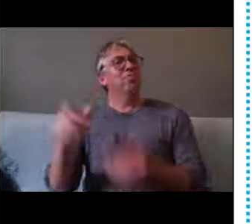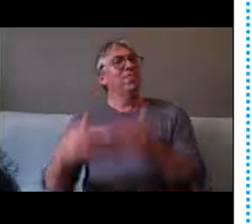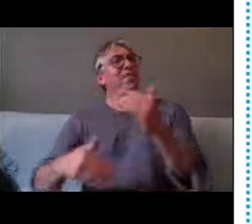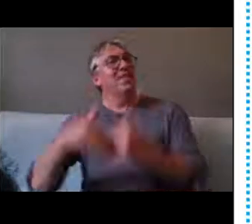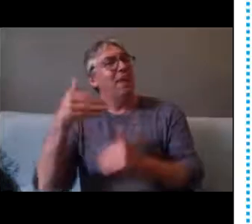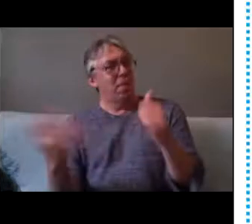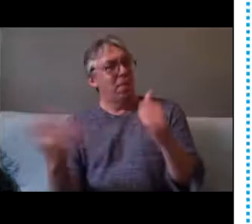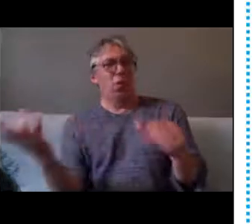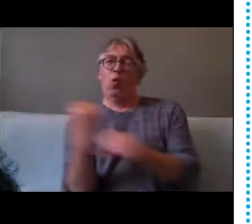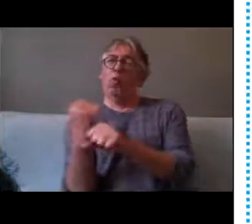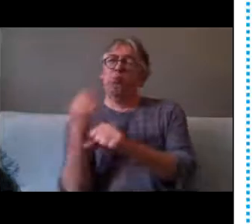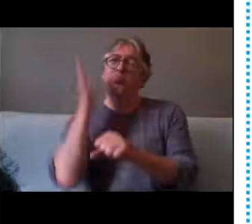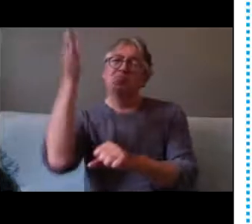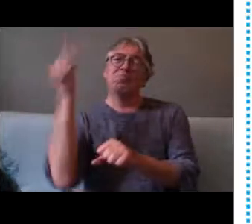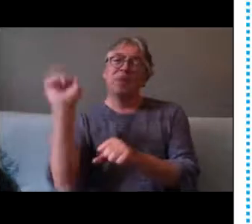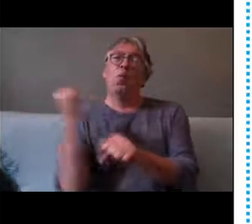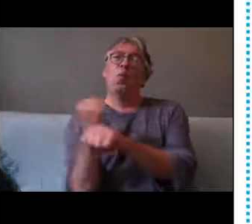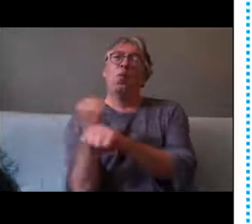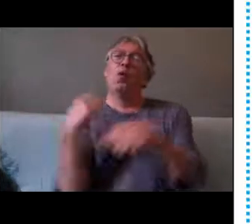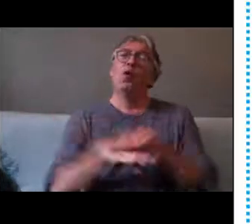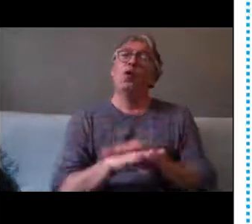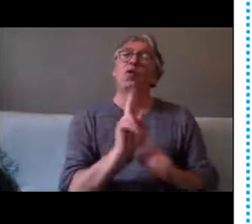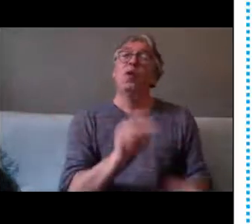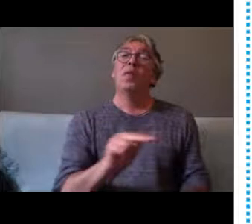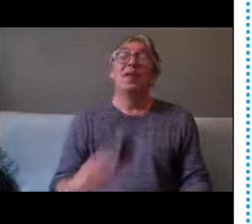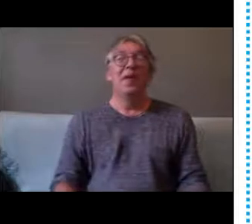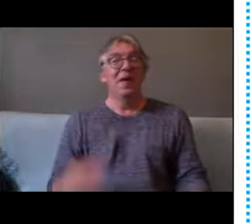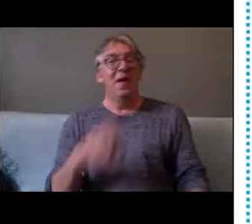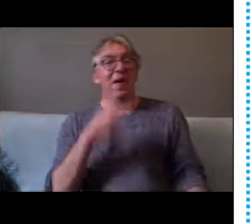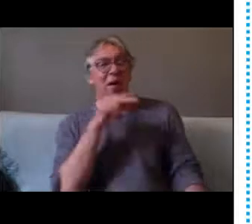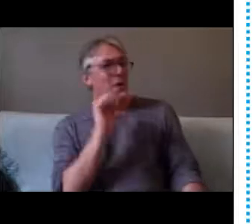Great. Could you tell me about the UN volunteering programme